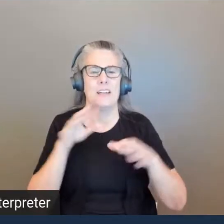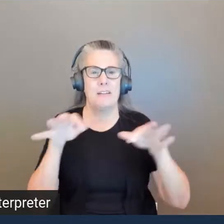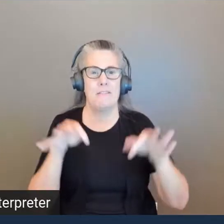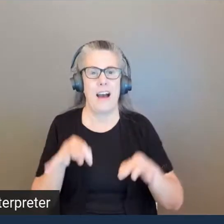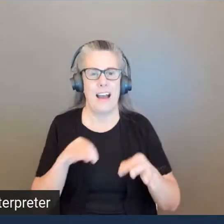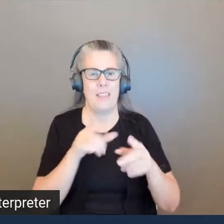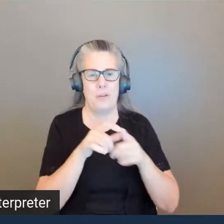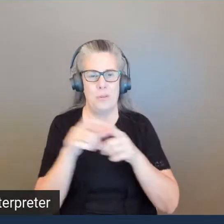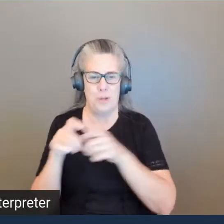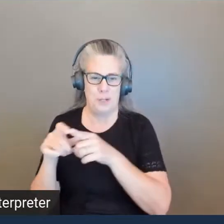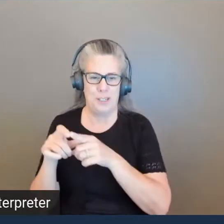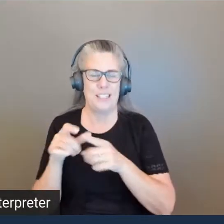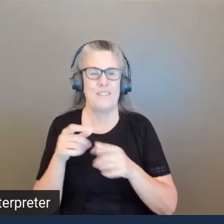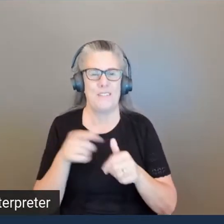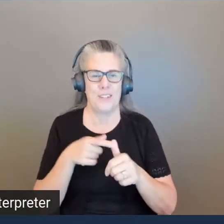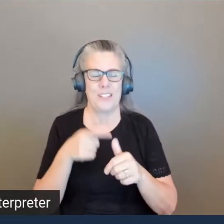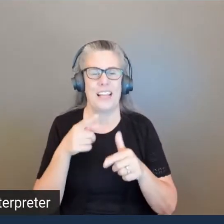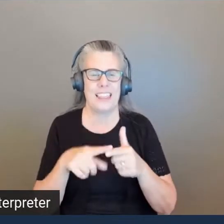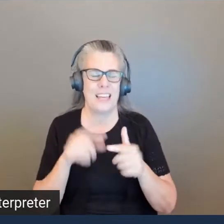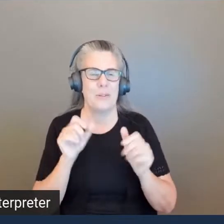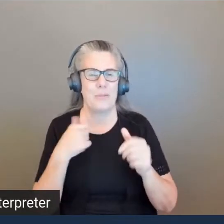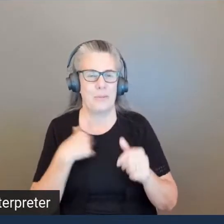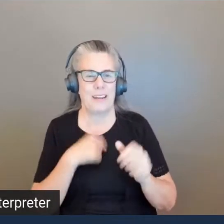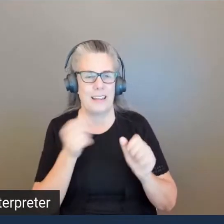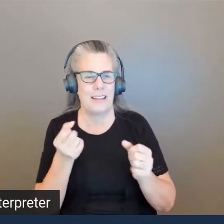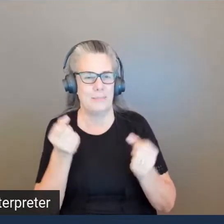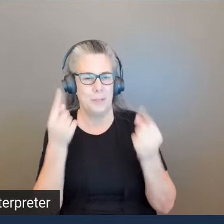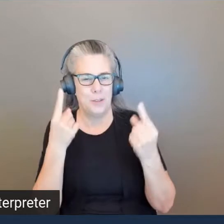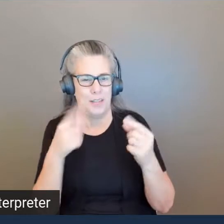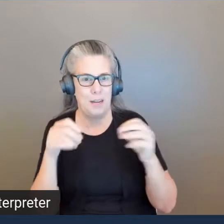where asynchronous inference fits into those options rate. - Yes, please.